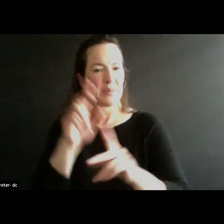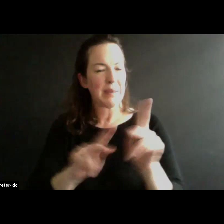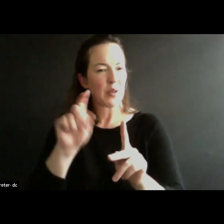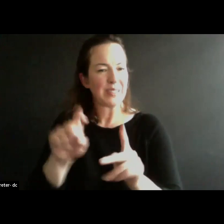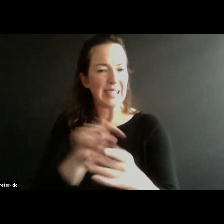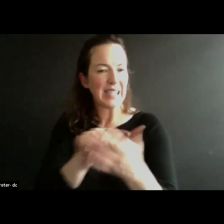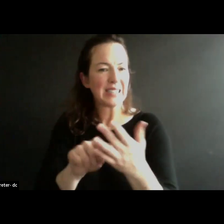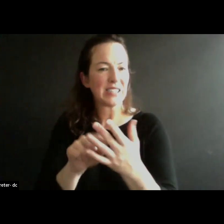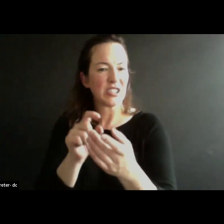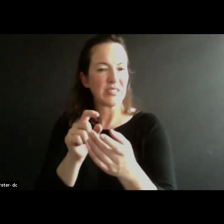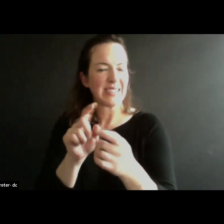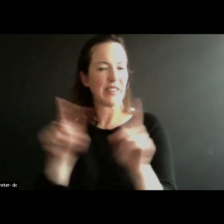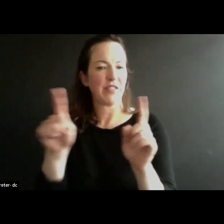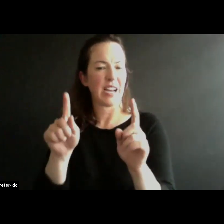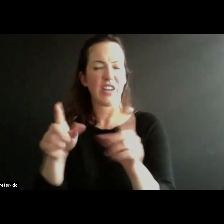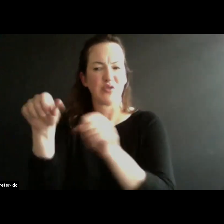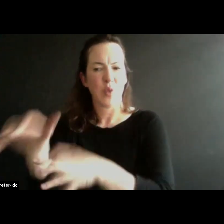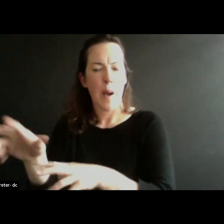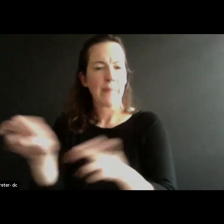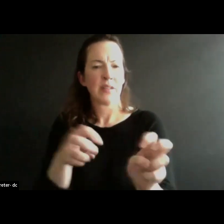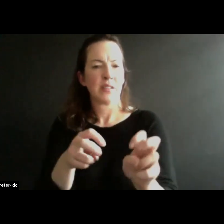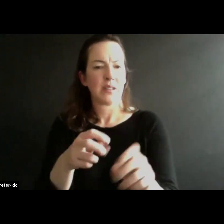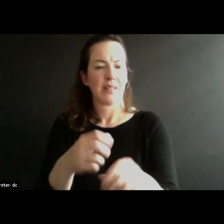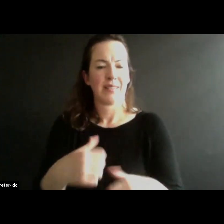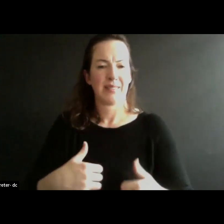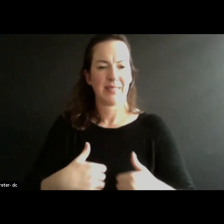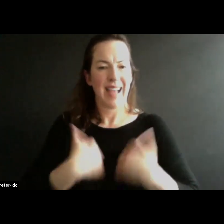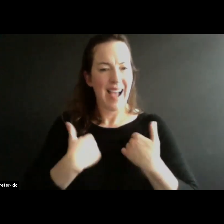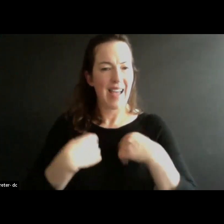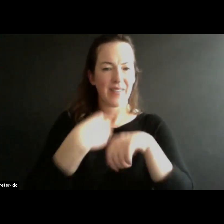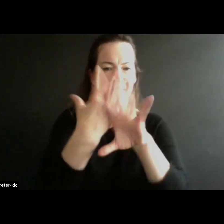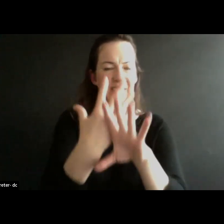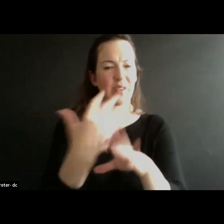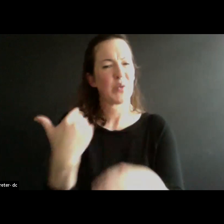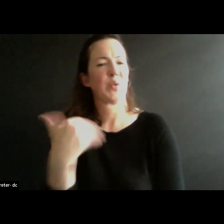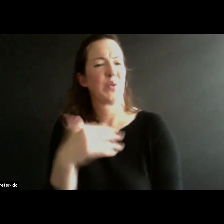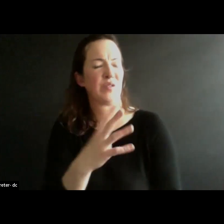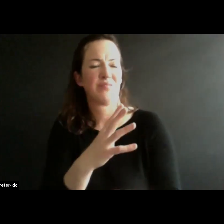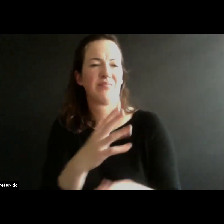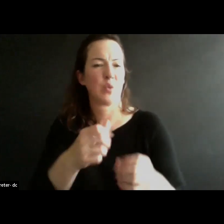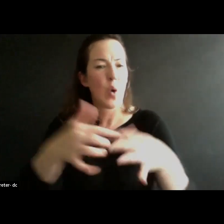to that. And just blown away by the participation in in the continued growth. So we have a lot